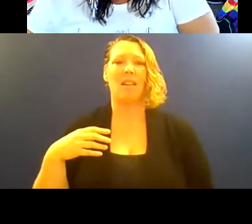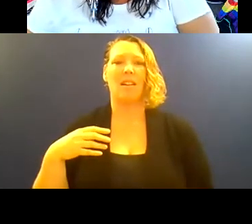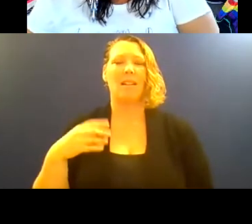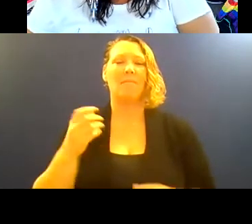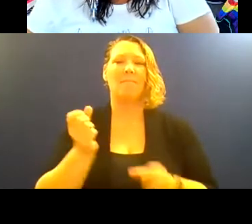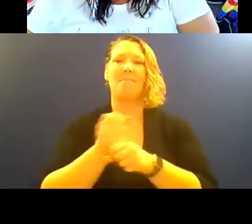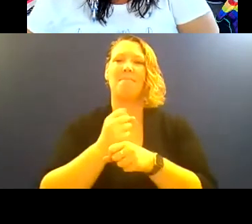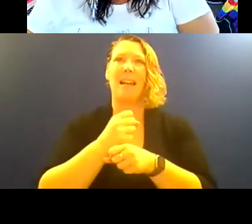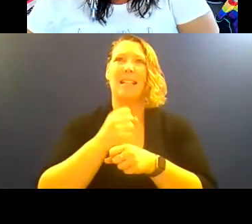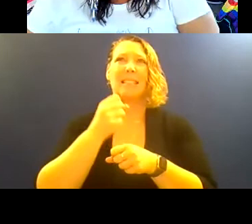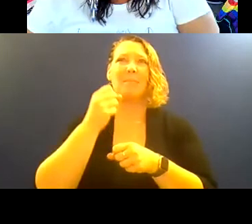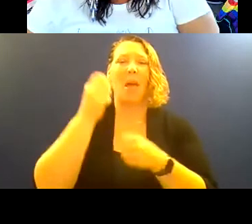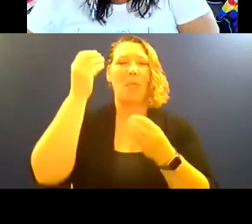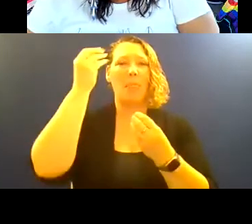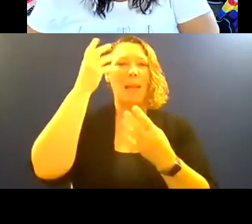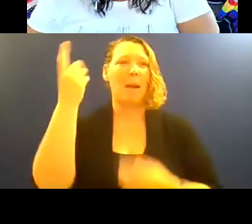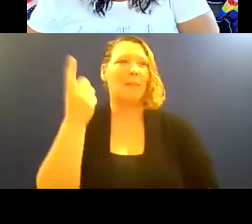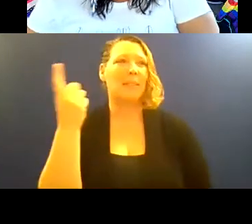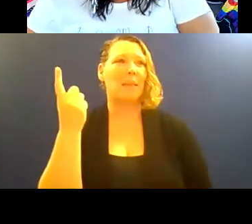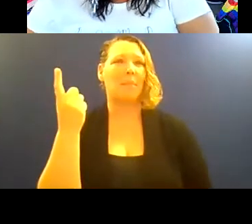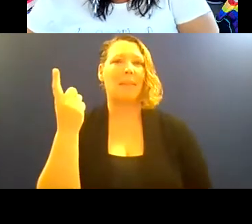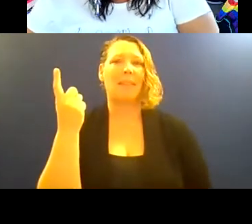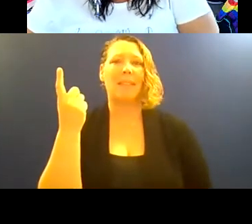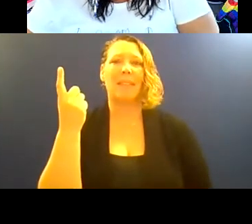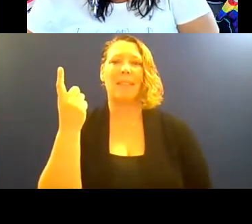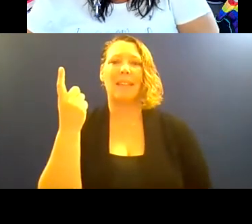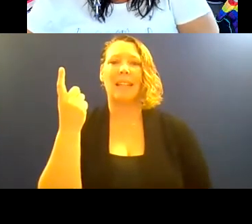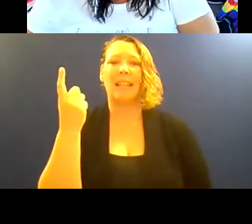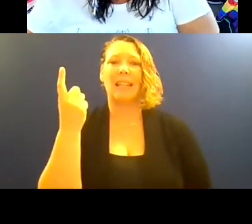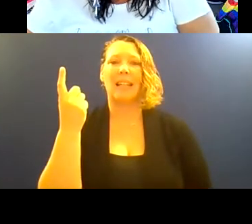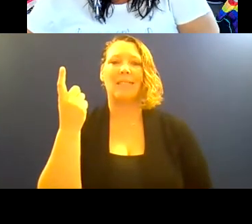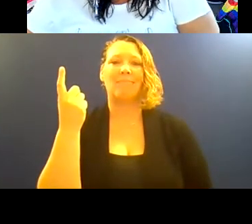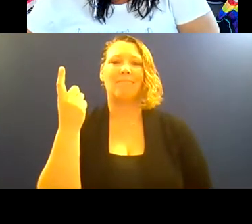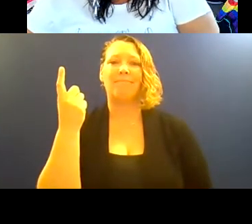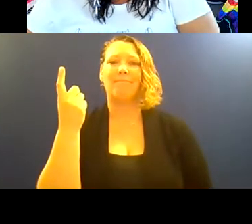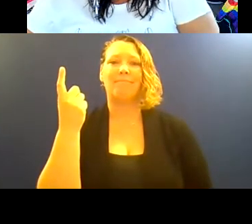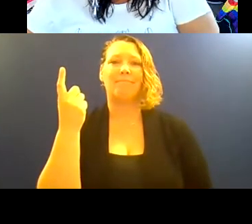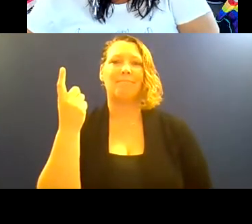It makes me think about something, a friend